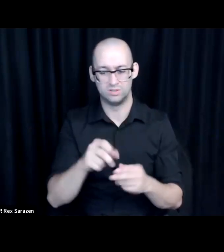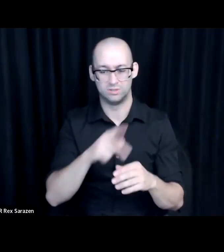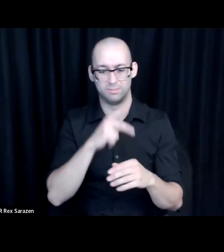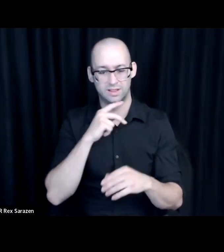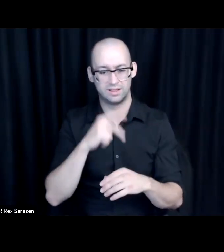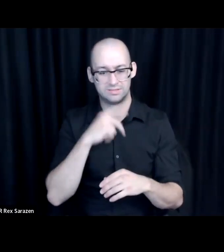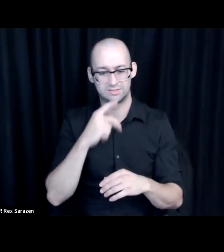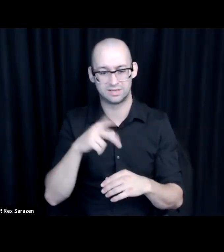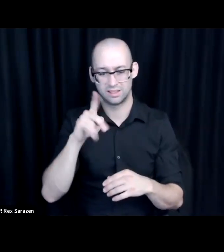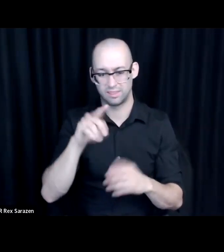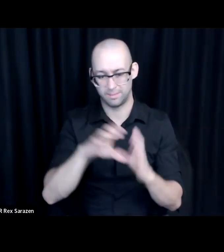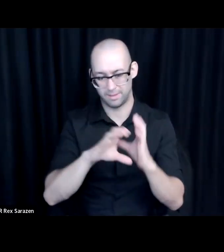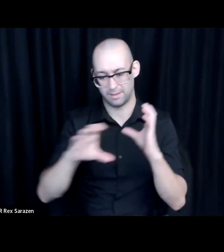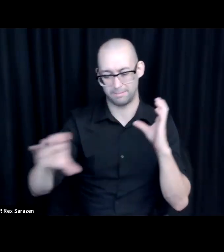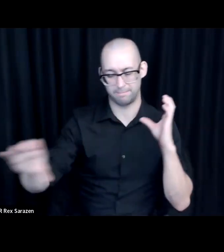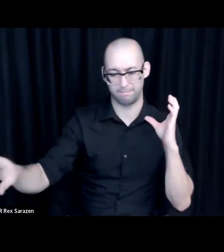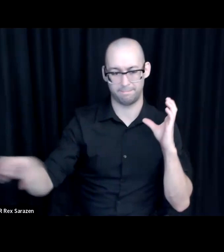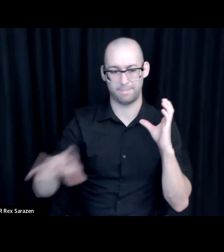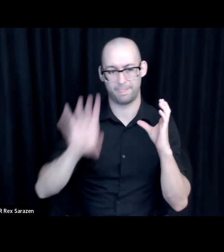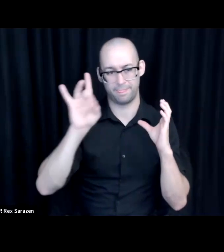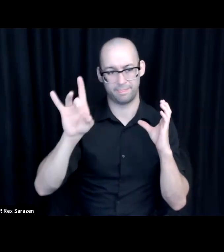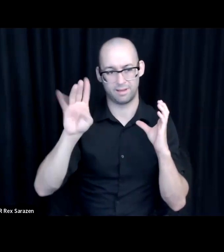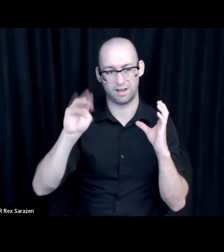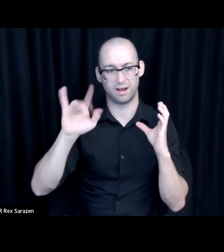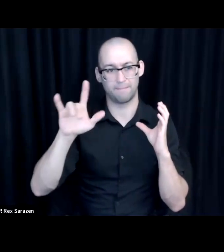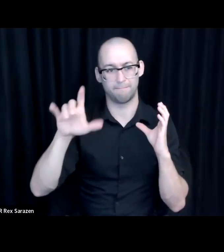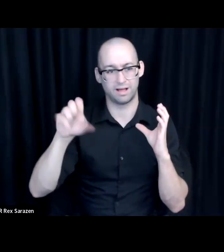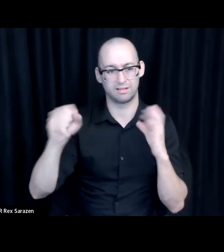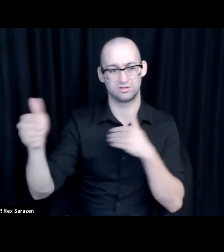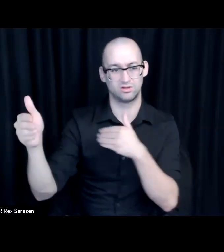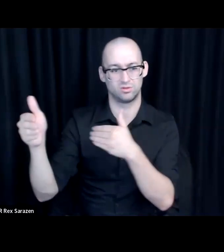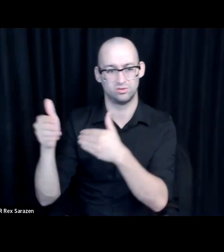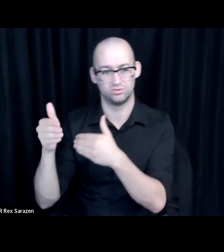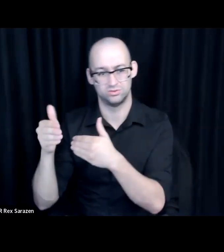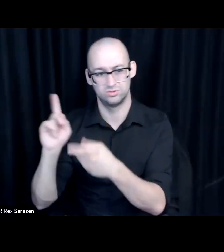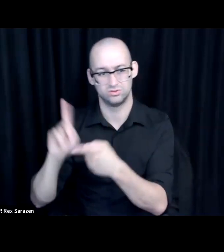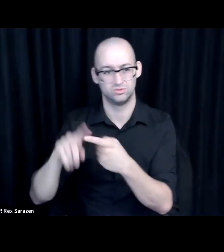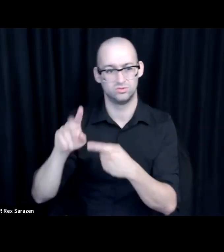it came within like 8 miles of our reservation. But I'm I don't know if anybody up there that's